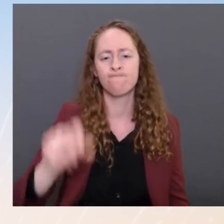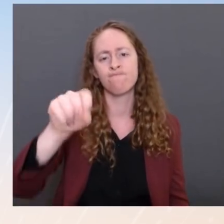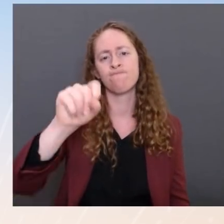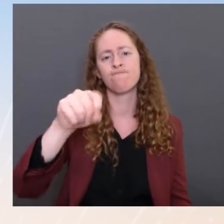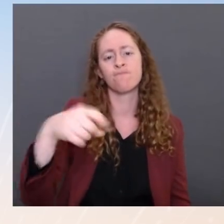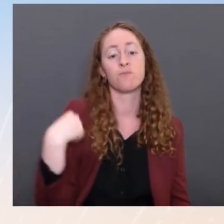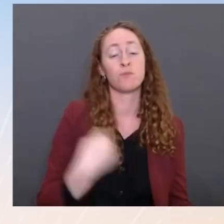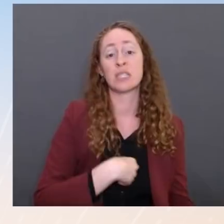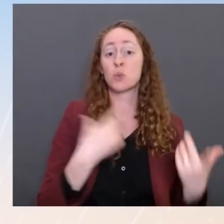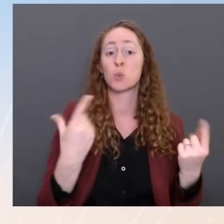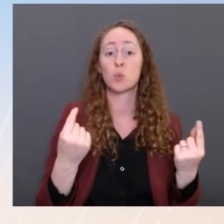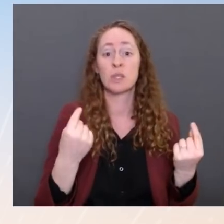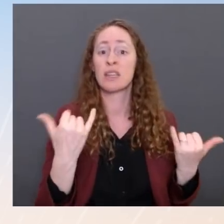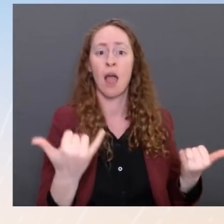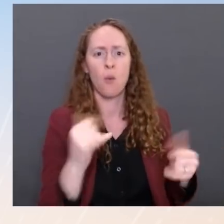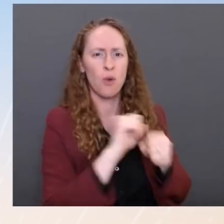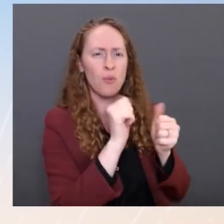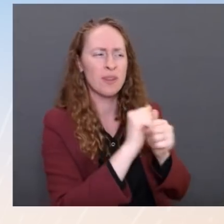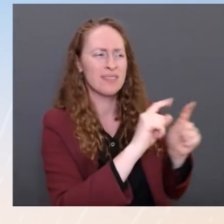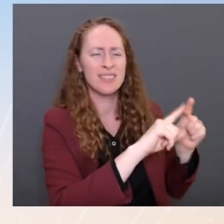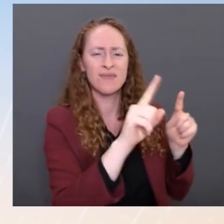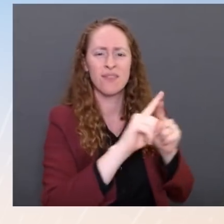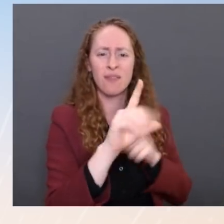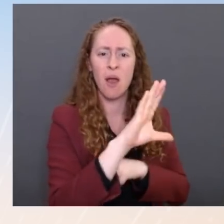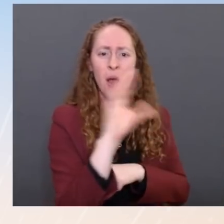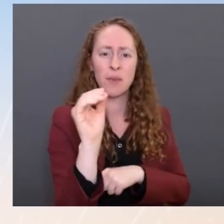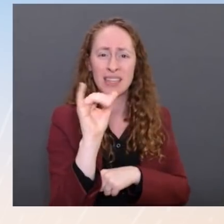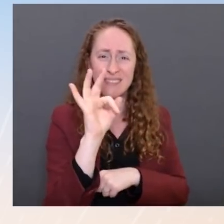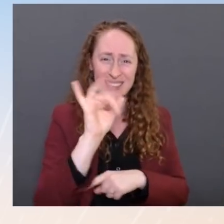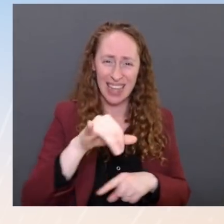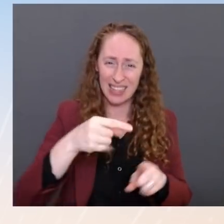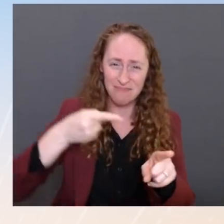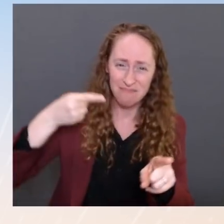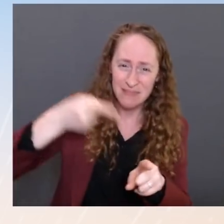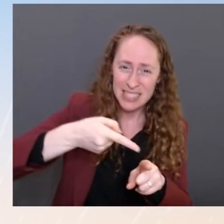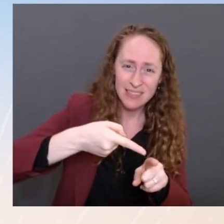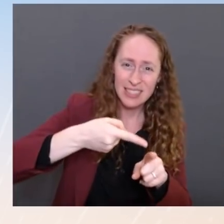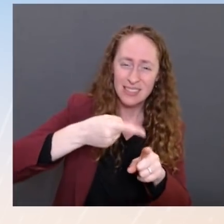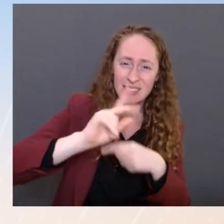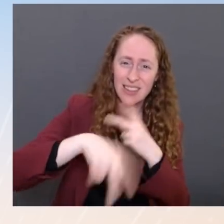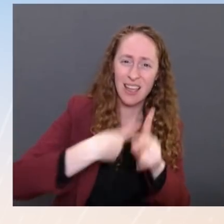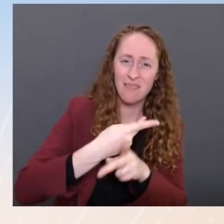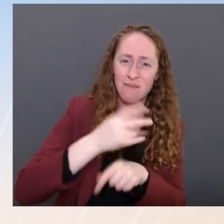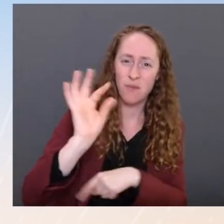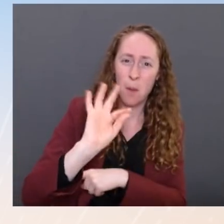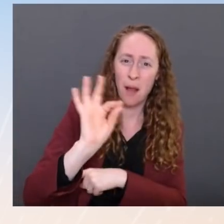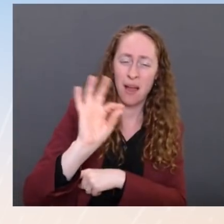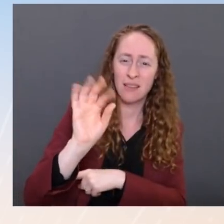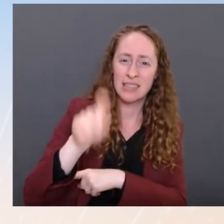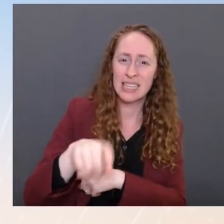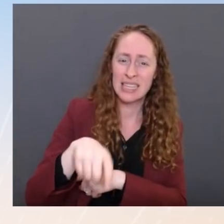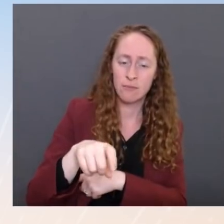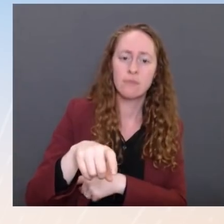who have special needs or who have specific needs for what formula they can take to ensure that supply is on the marketplace as well. The Press: Okay. And just on this --